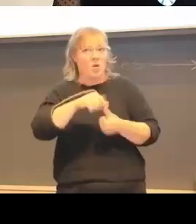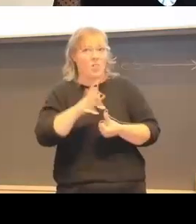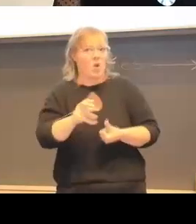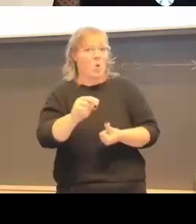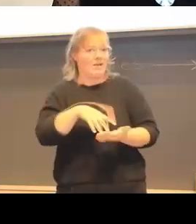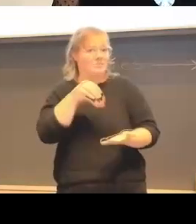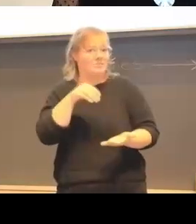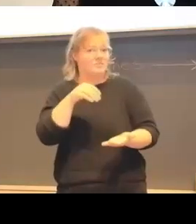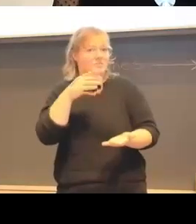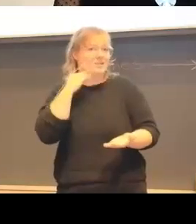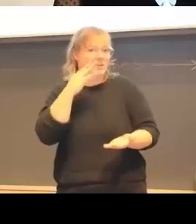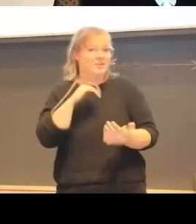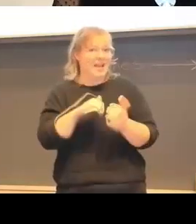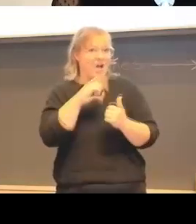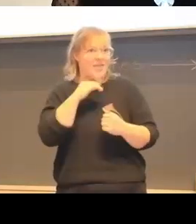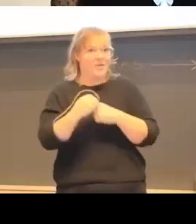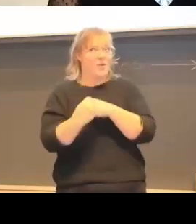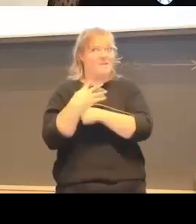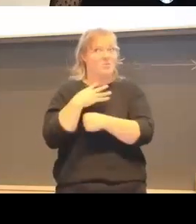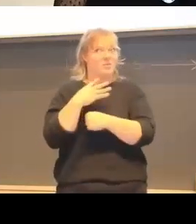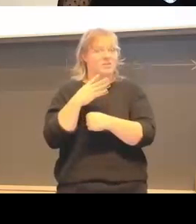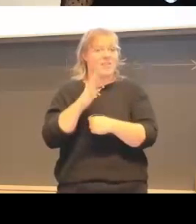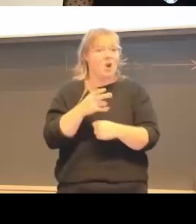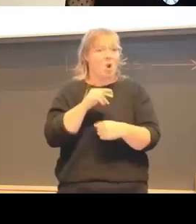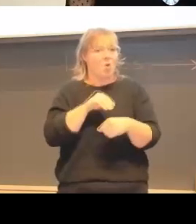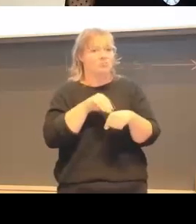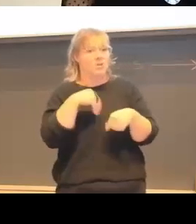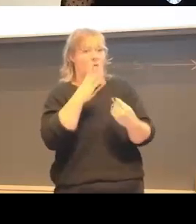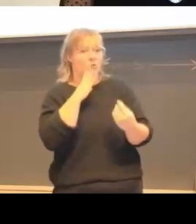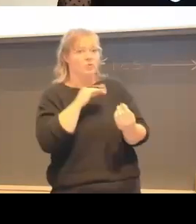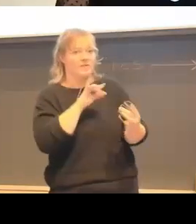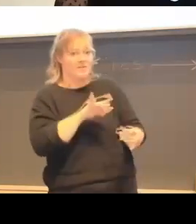had influenced their approach to giving feedback three cited gratitude that we were facilitating